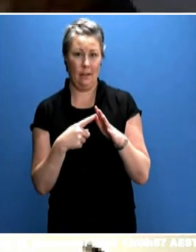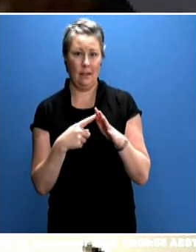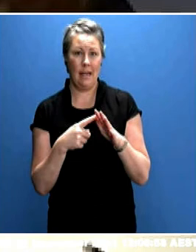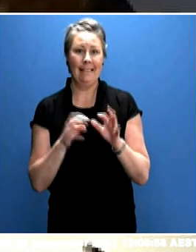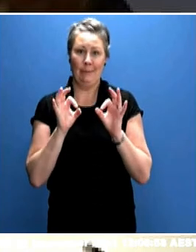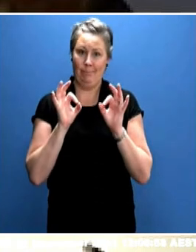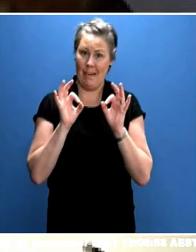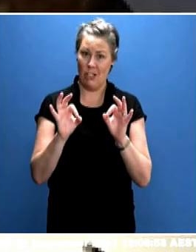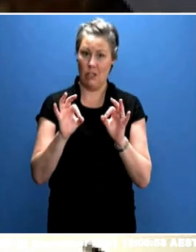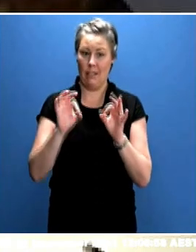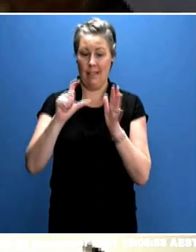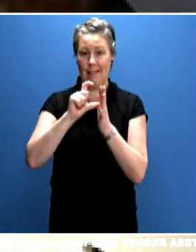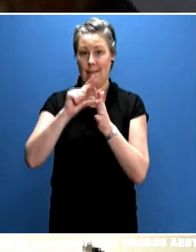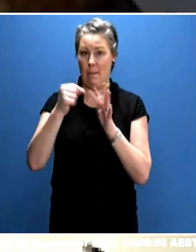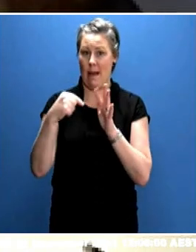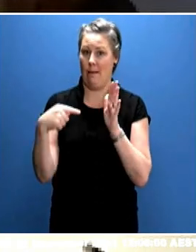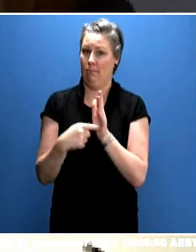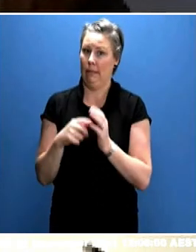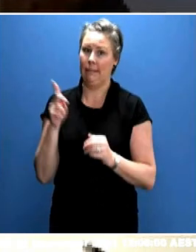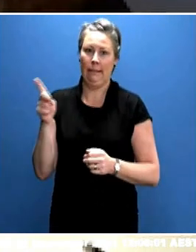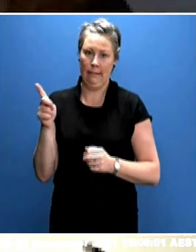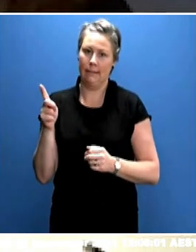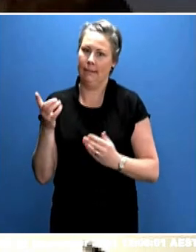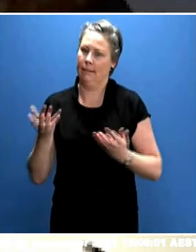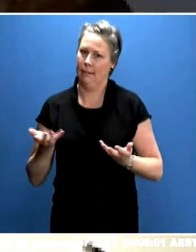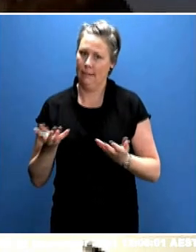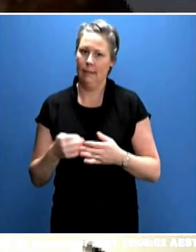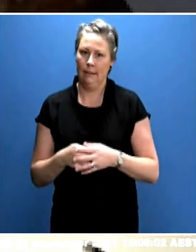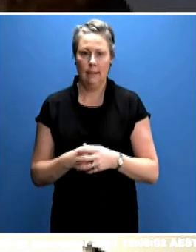for the Department of Child Protection and Family Services is that they've